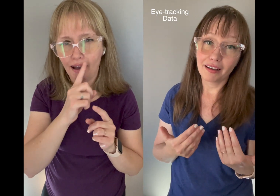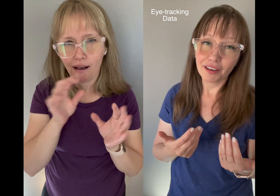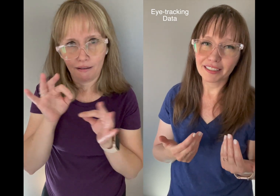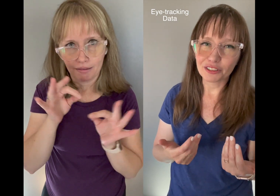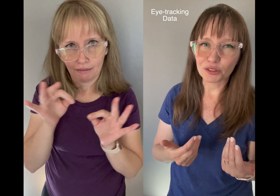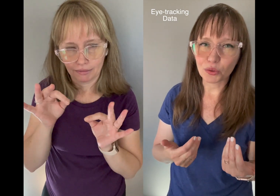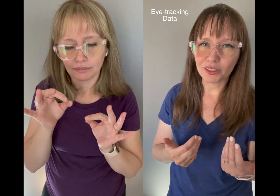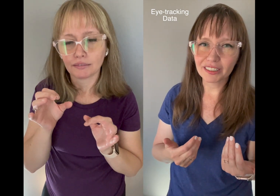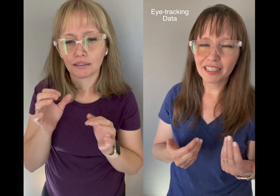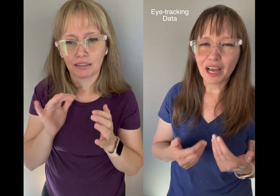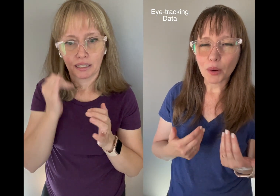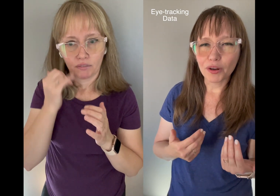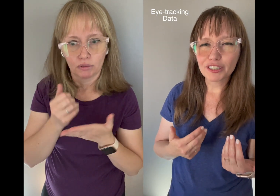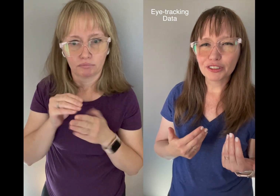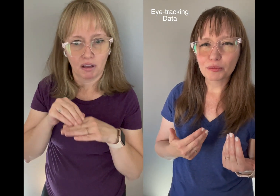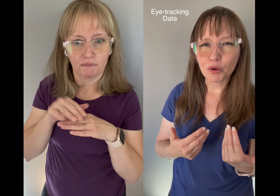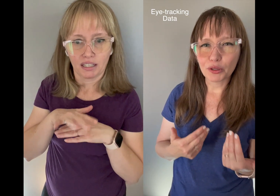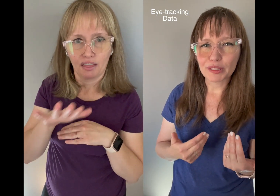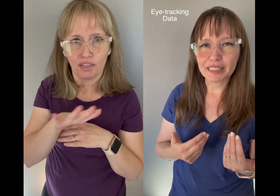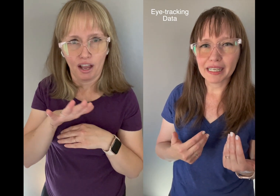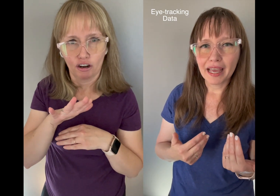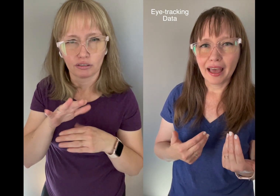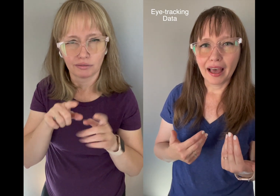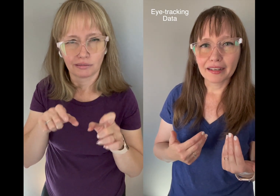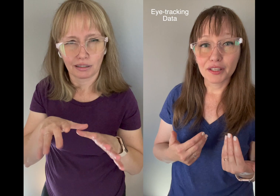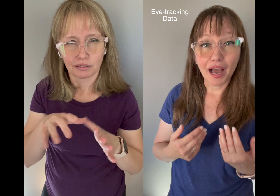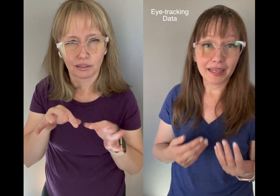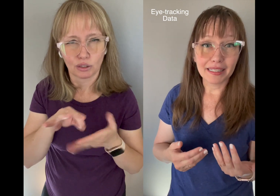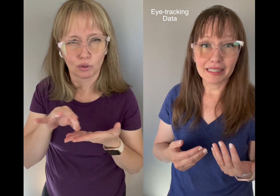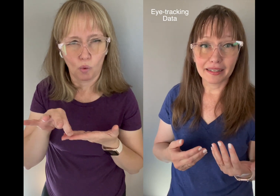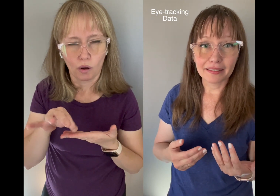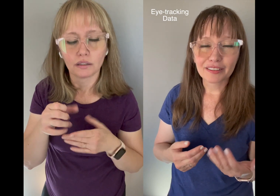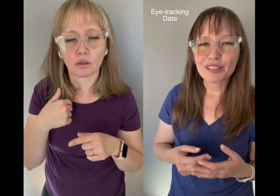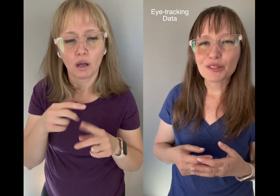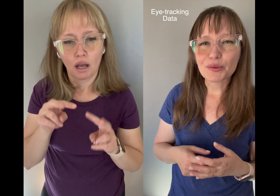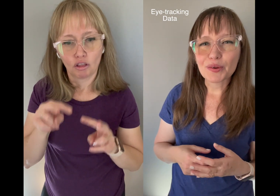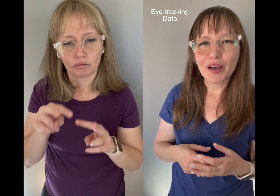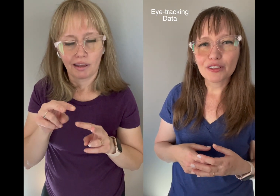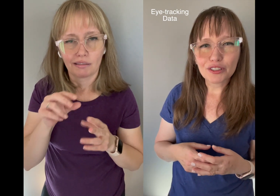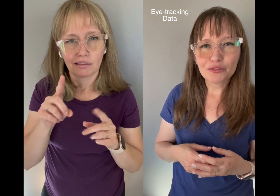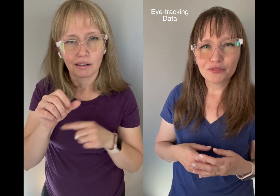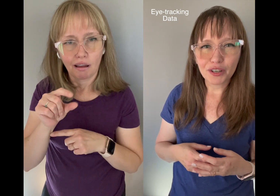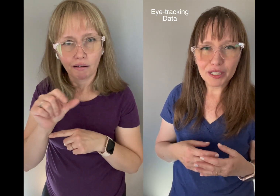affecting their scores I wanted to look more closely at the eye gaze data so I looked very